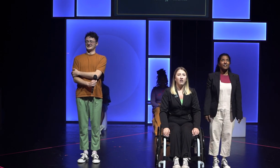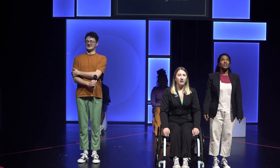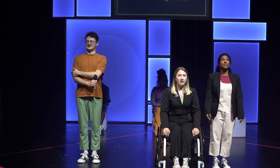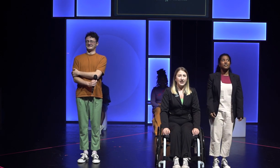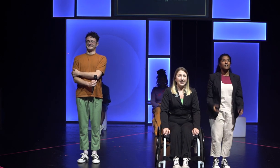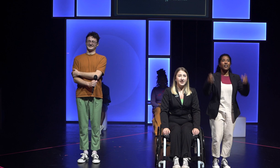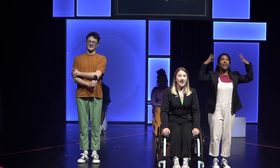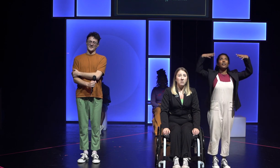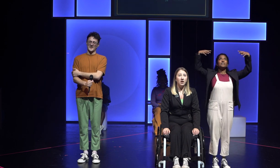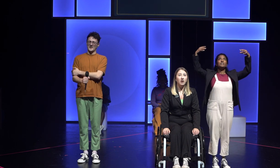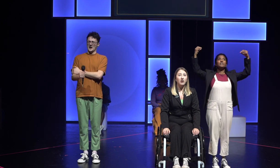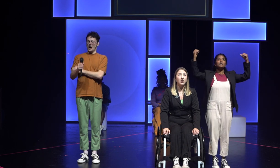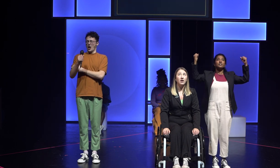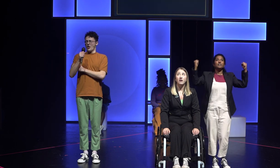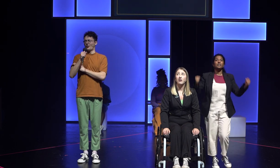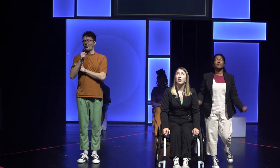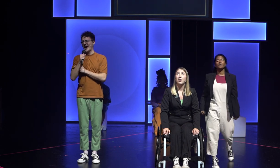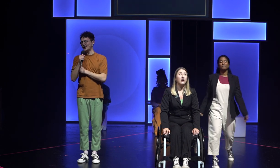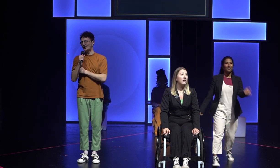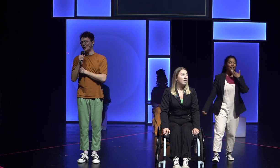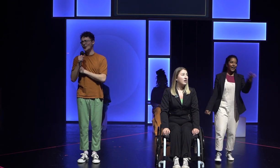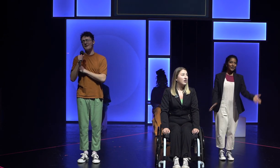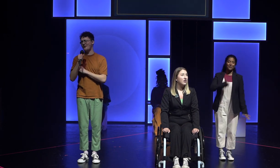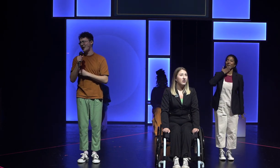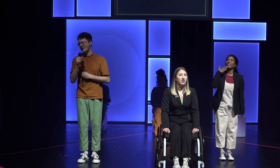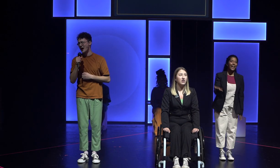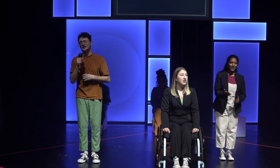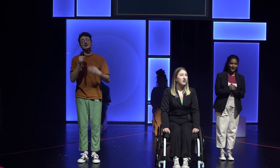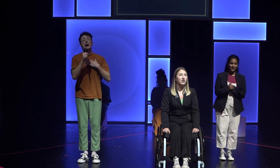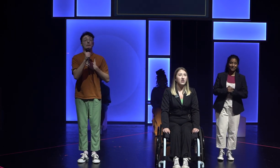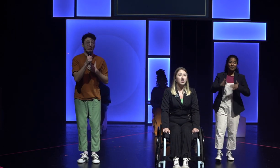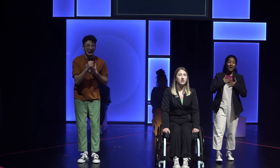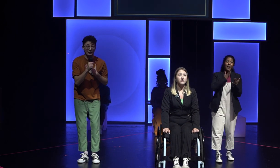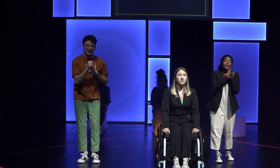Moana. The lights dim. - Thank you very much. It is my pleasure to